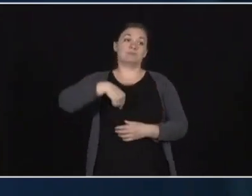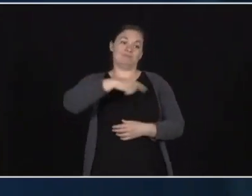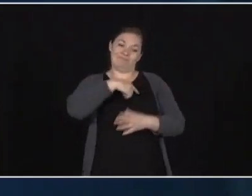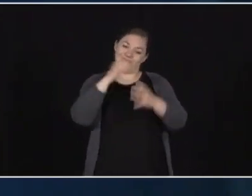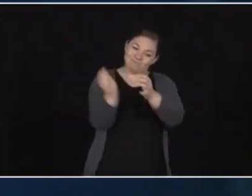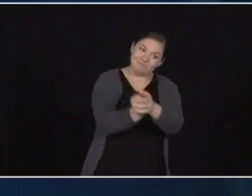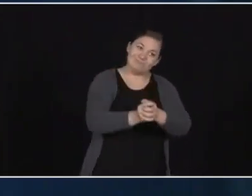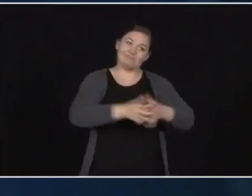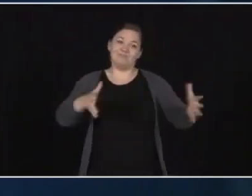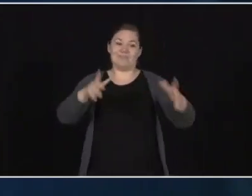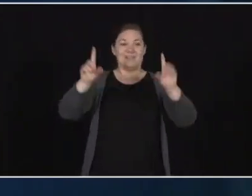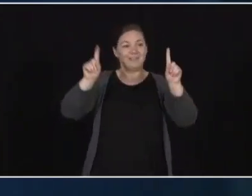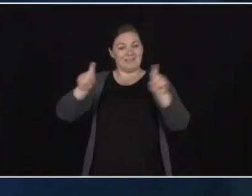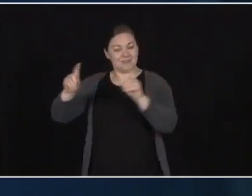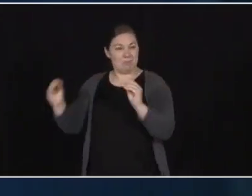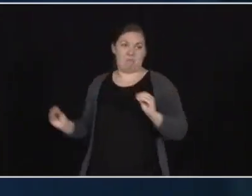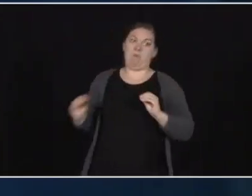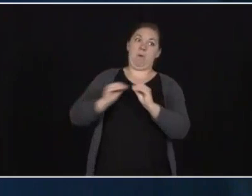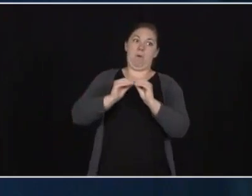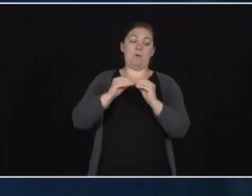and that focuses on asymptomatic